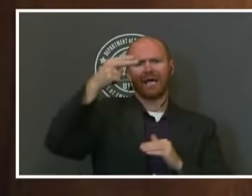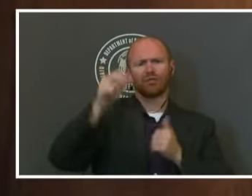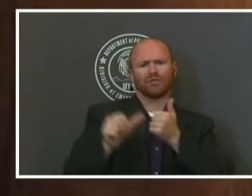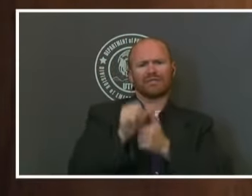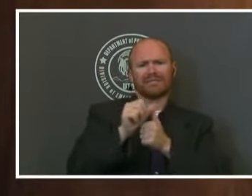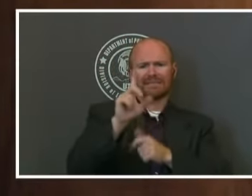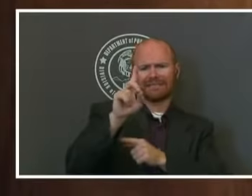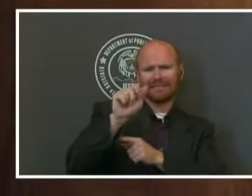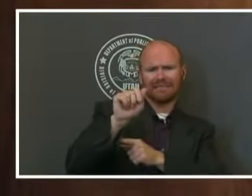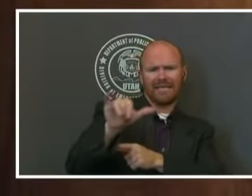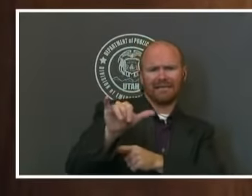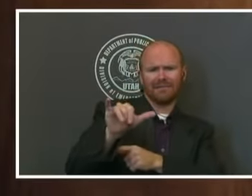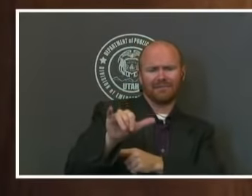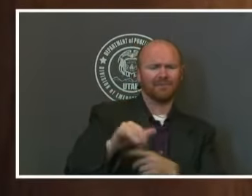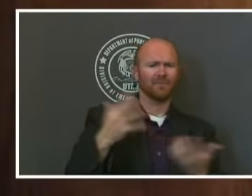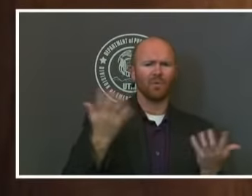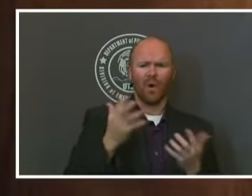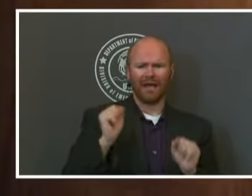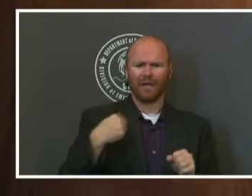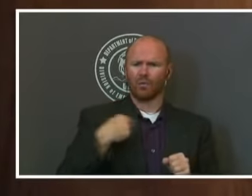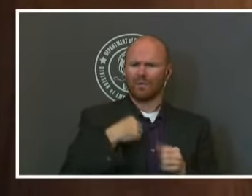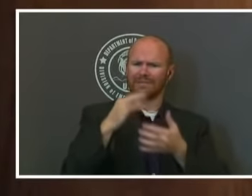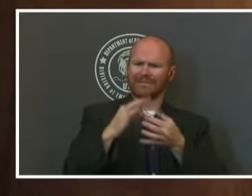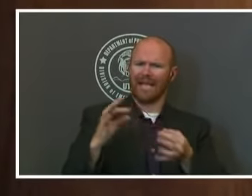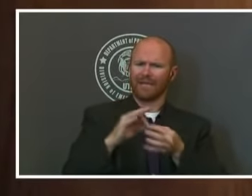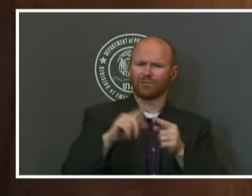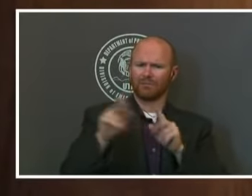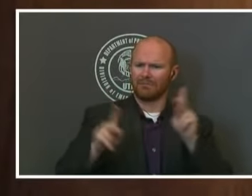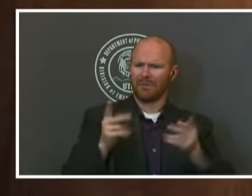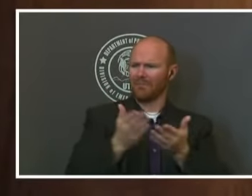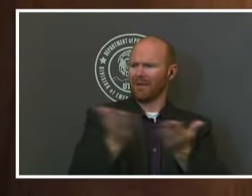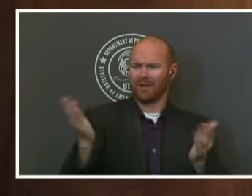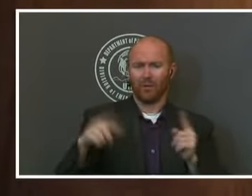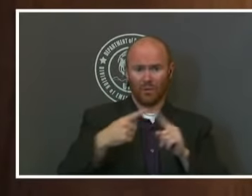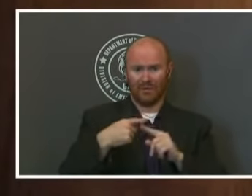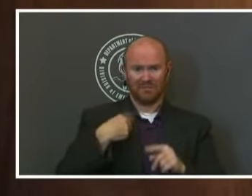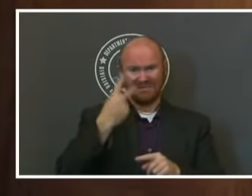why and what can we say to